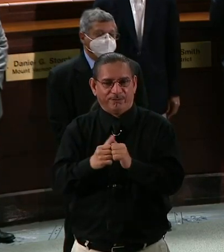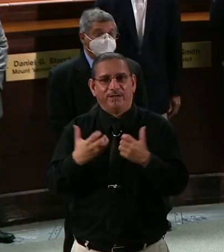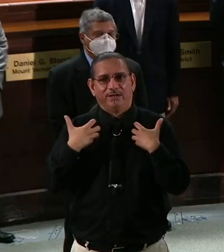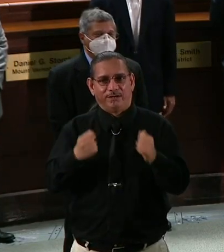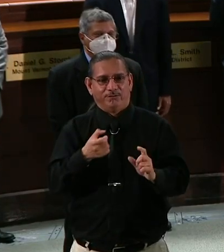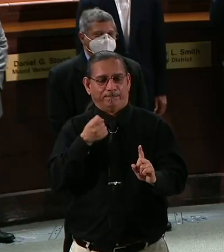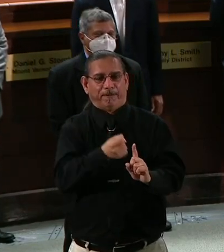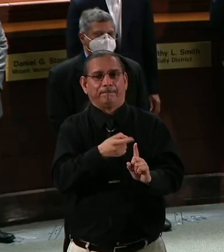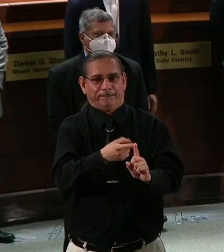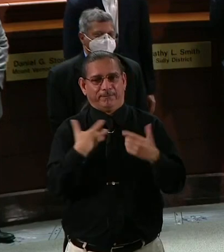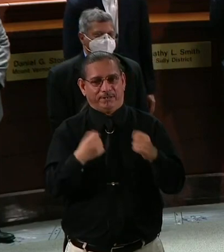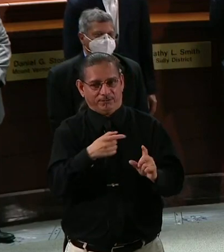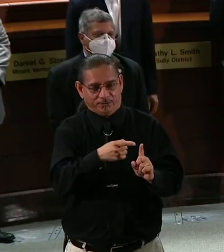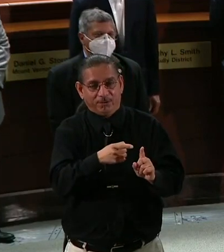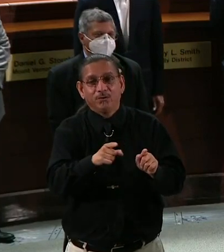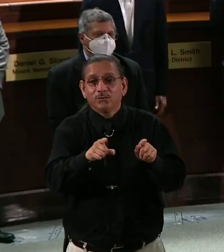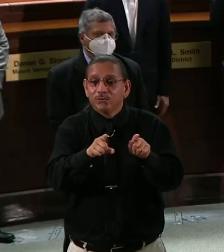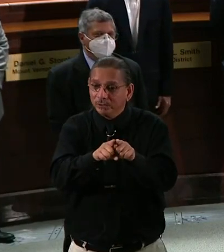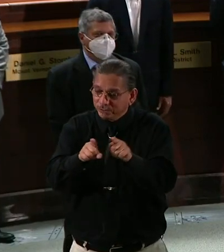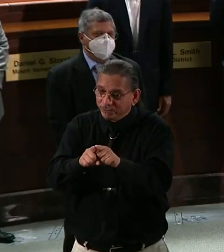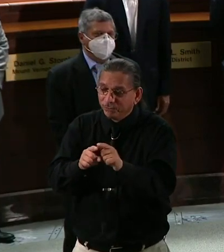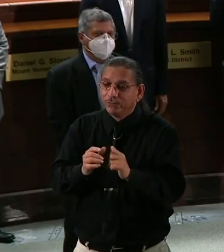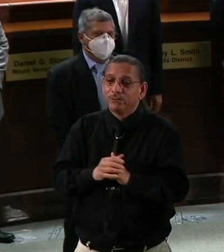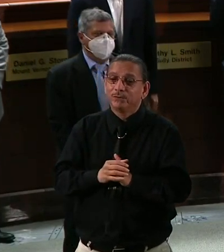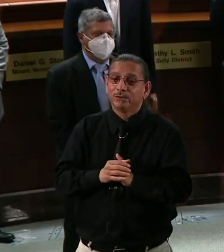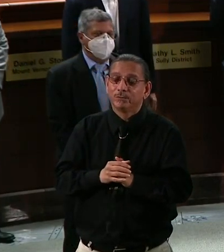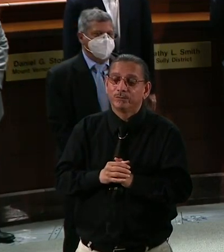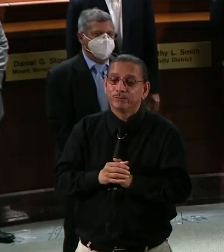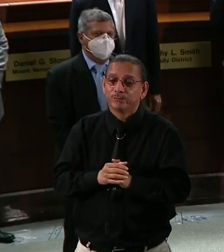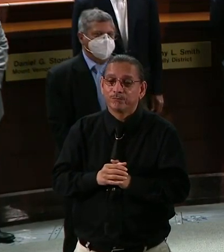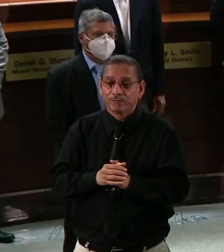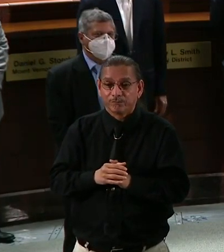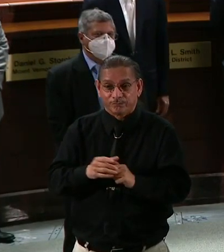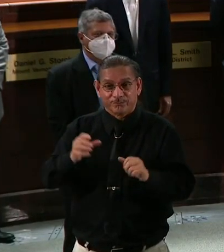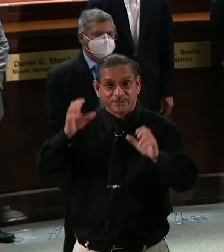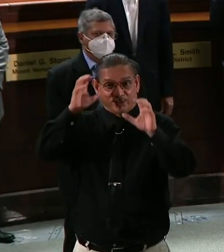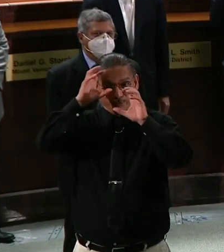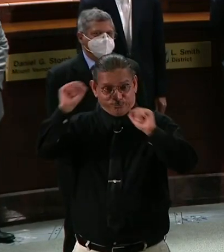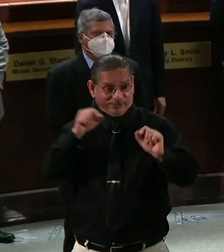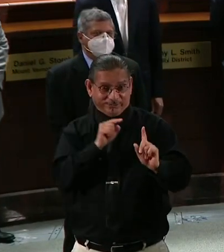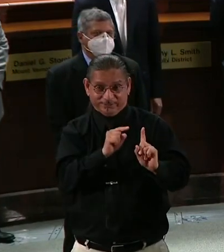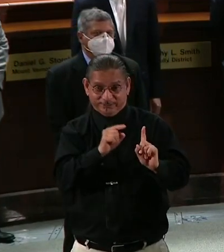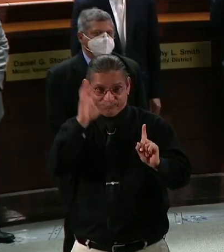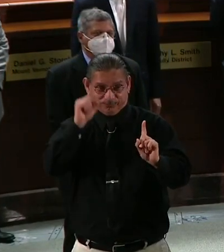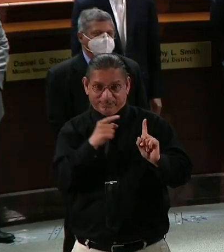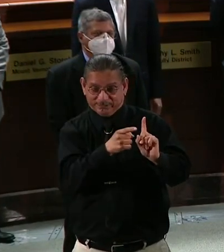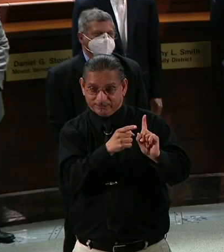THOSE TAKEN SO ENOUGH SALUTE.